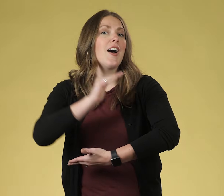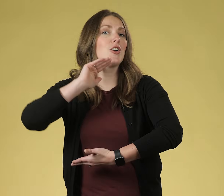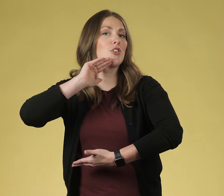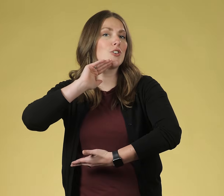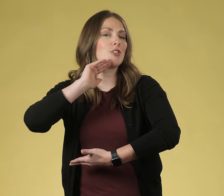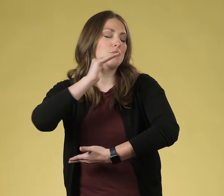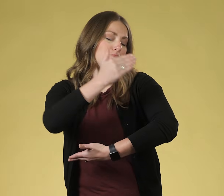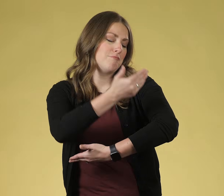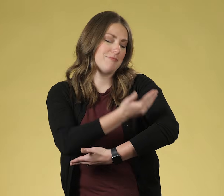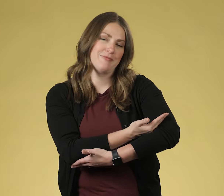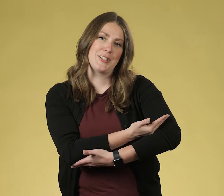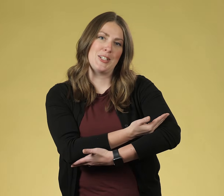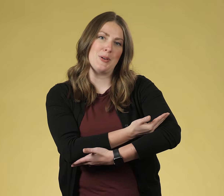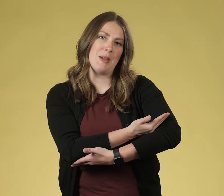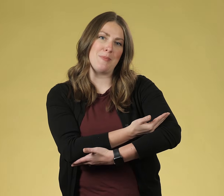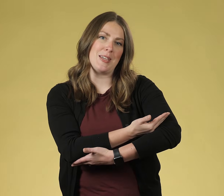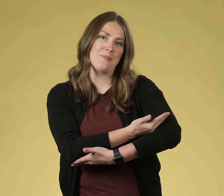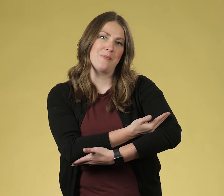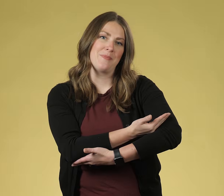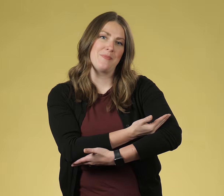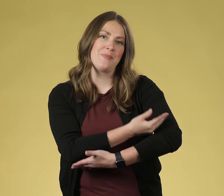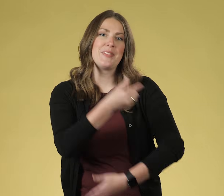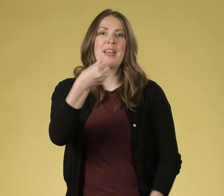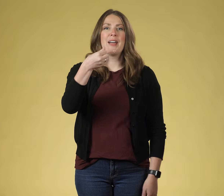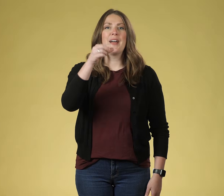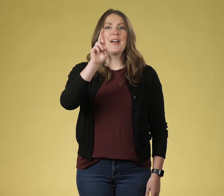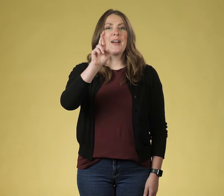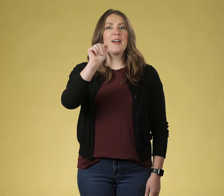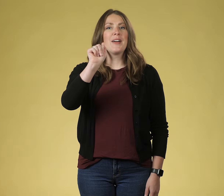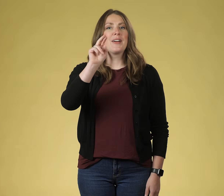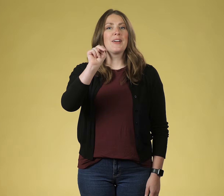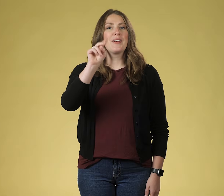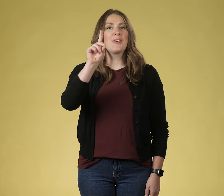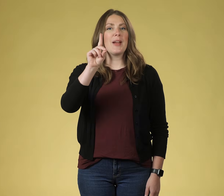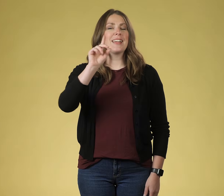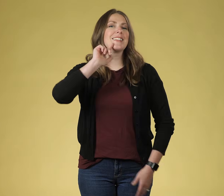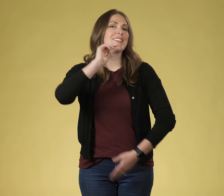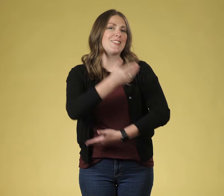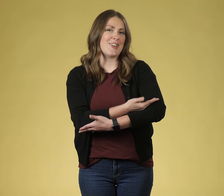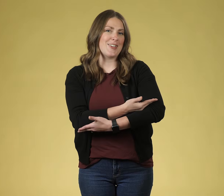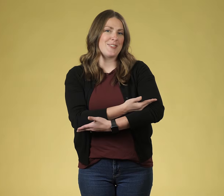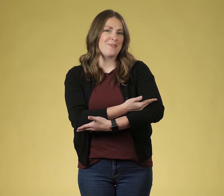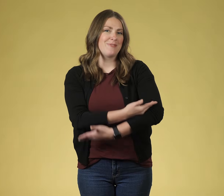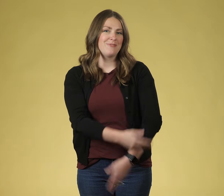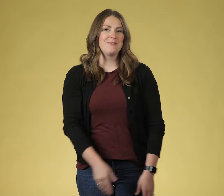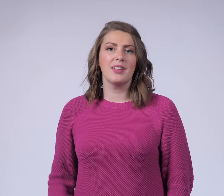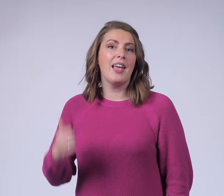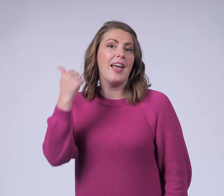A girl to a baby grand daughter.